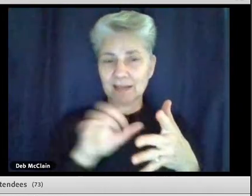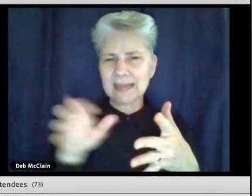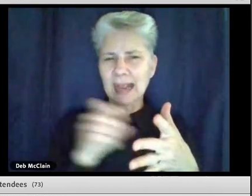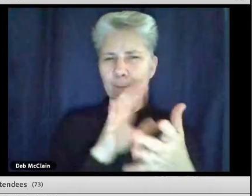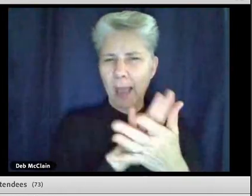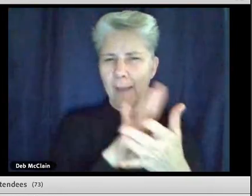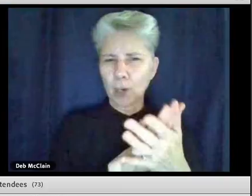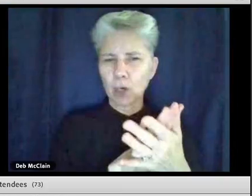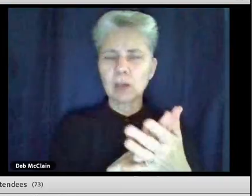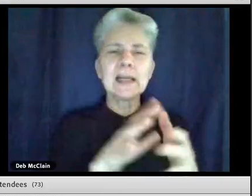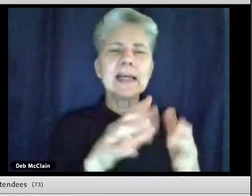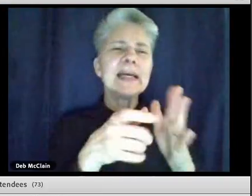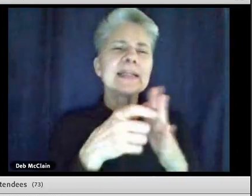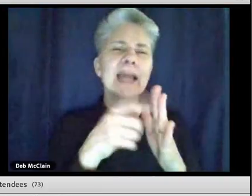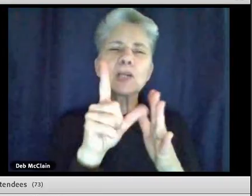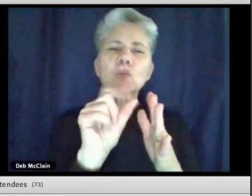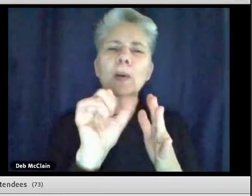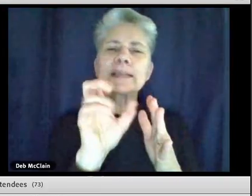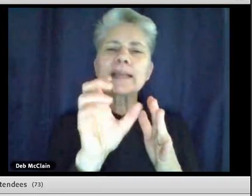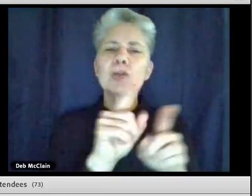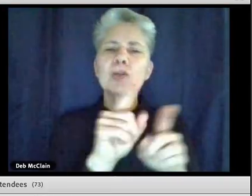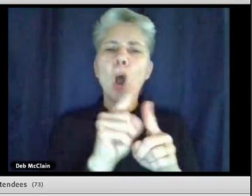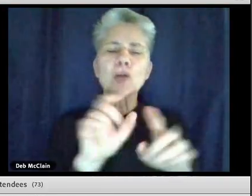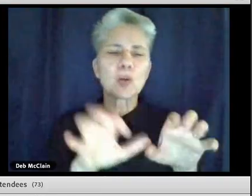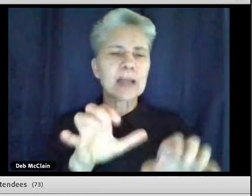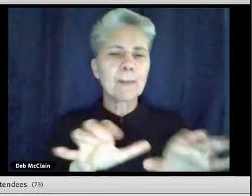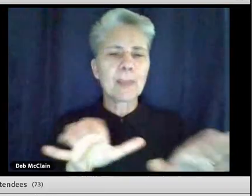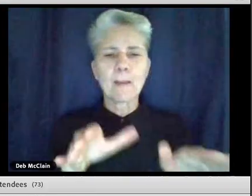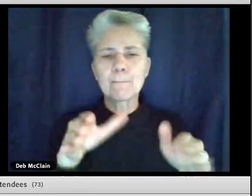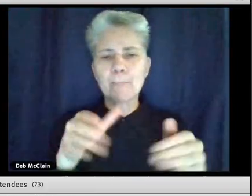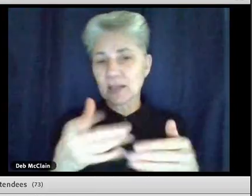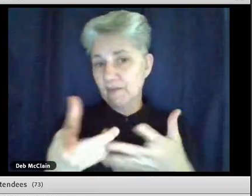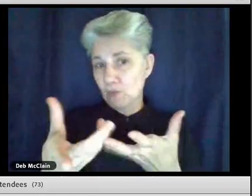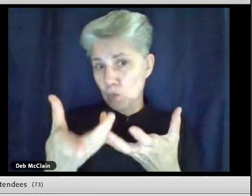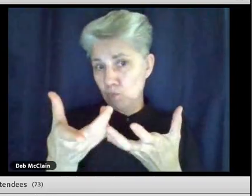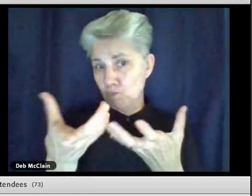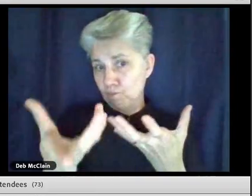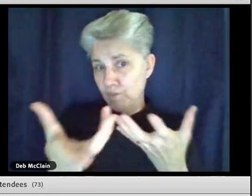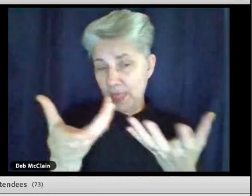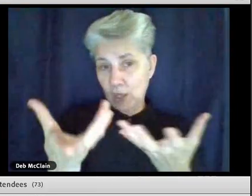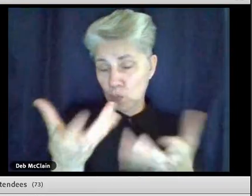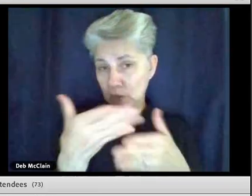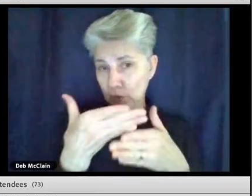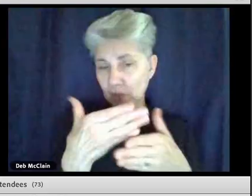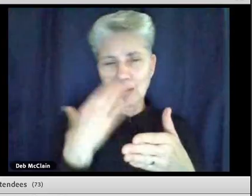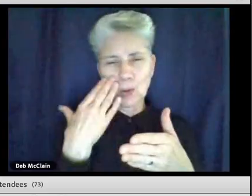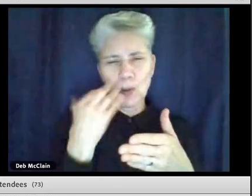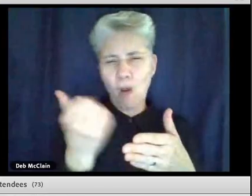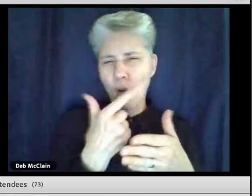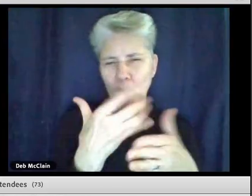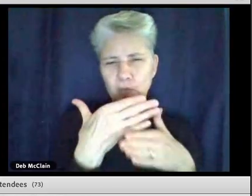that piece of paper real quickly? Just take 20 seconds, and you can also type in the chat box